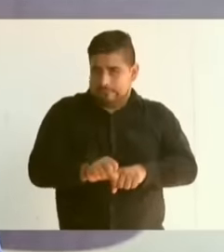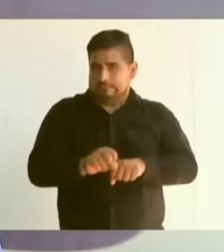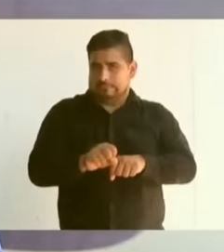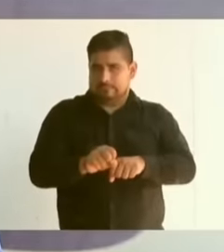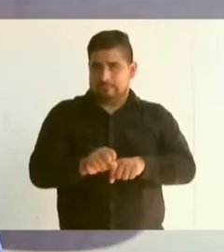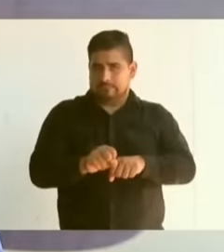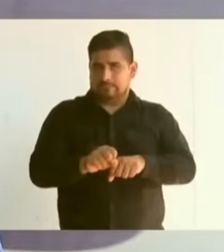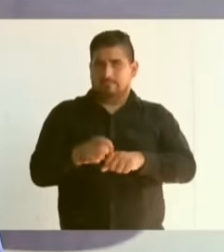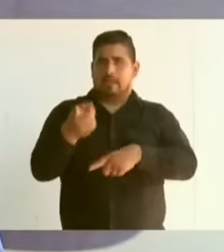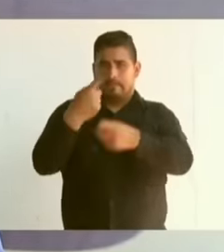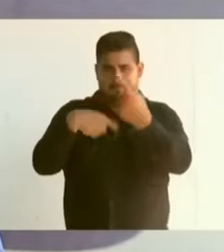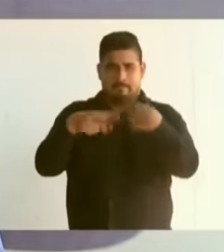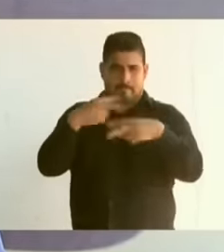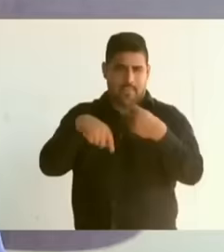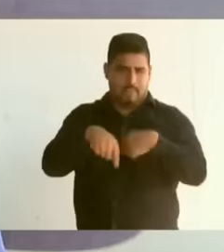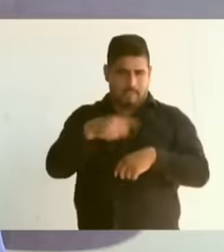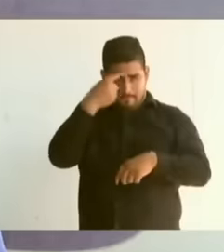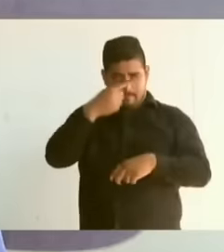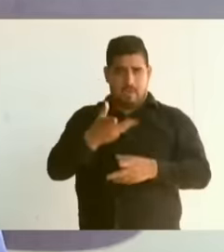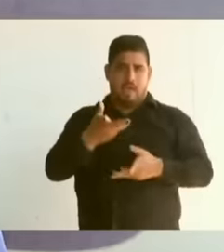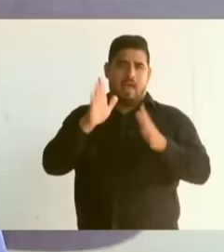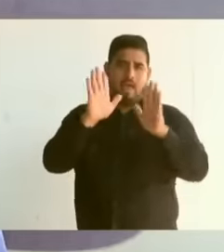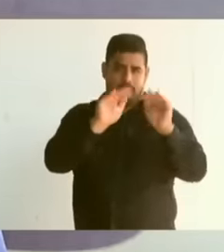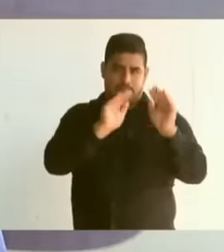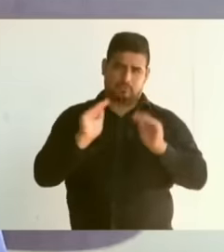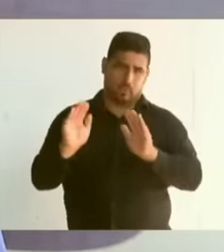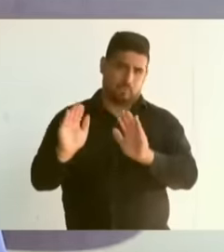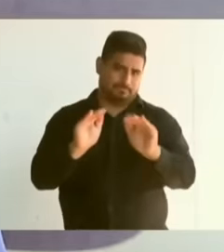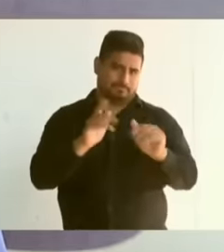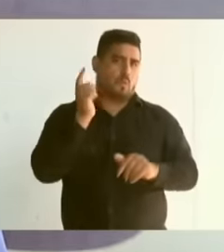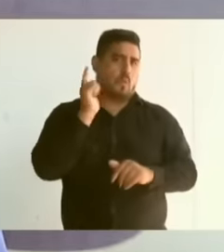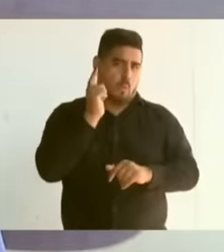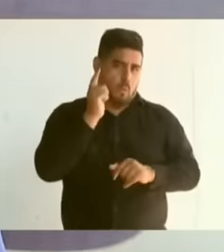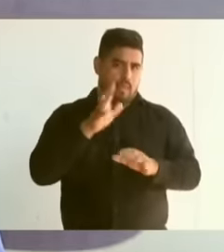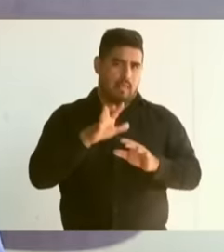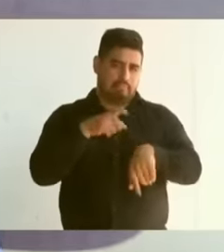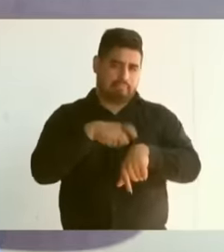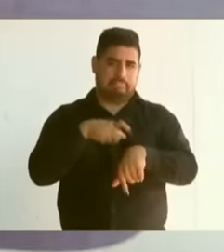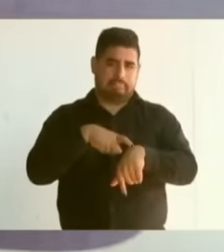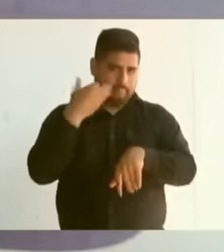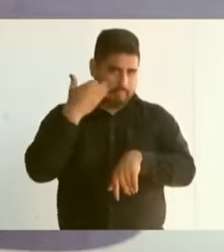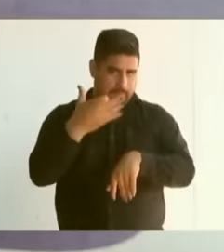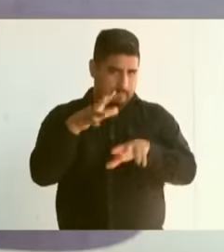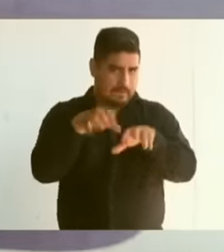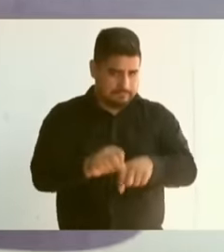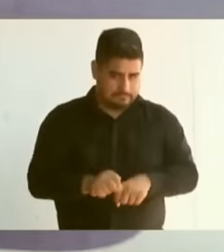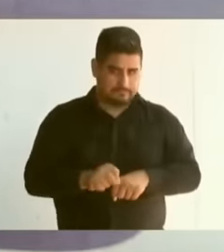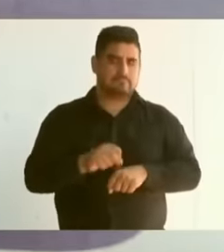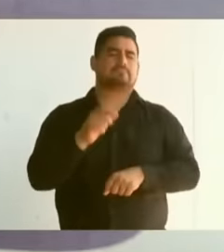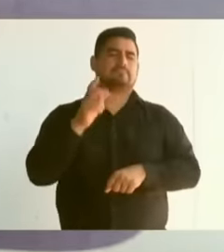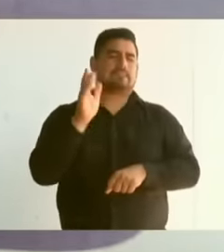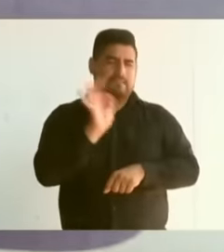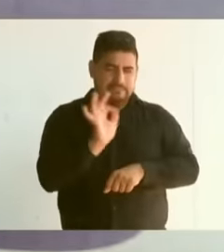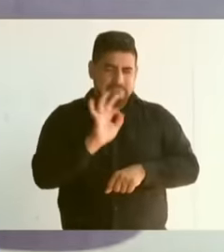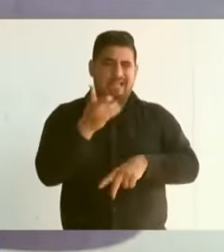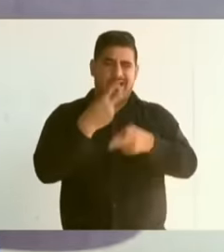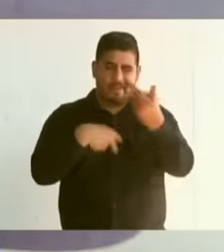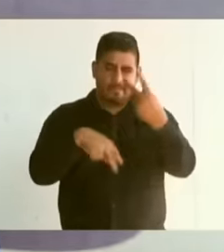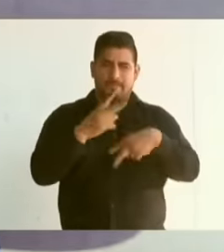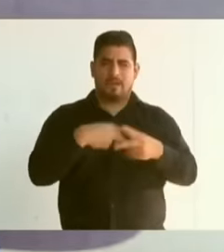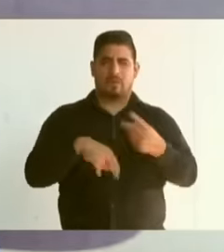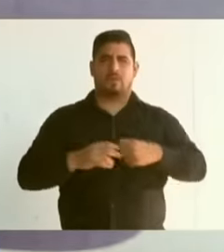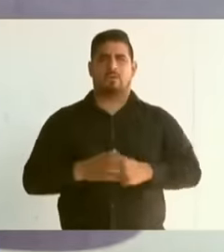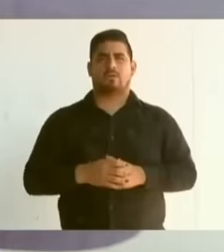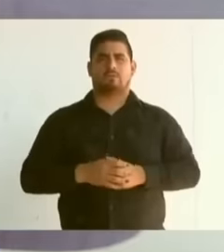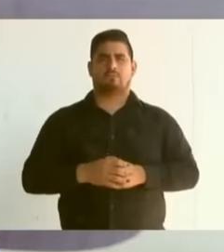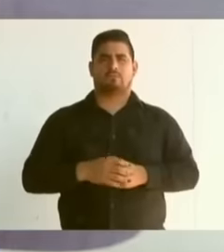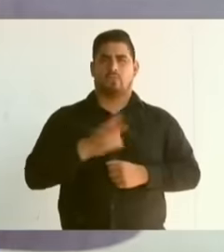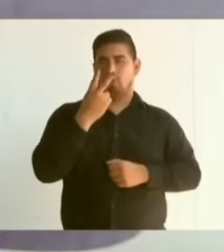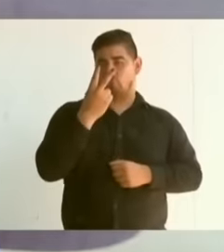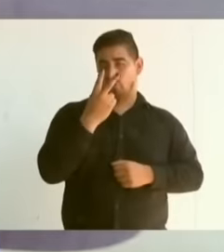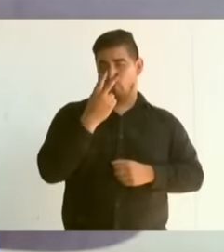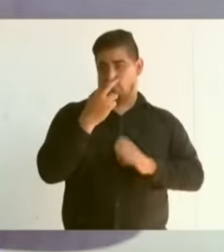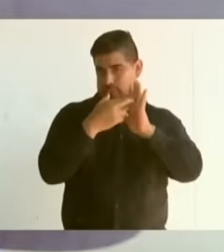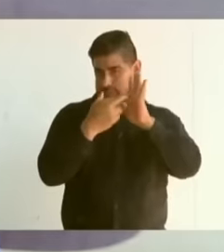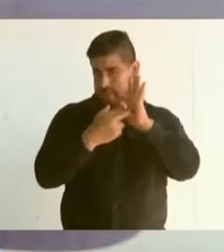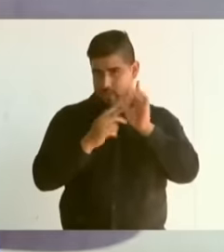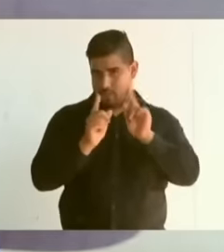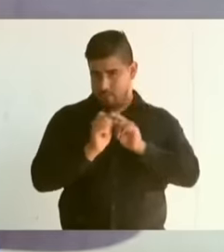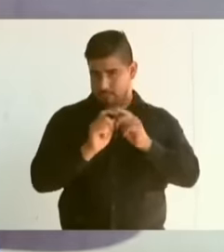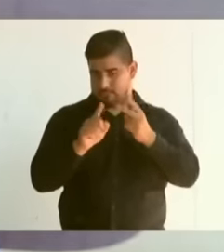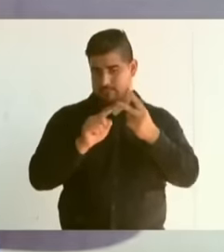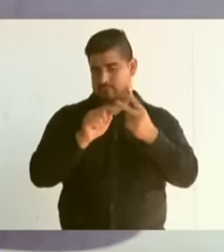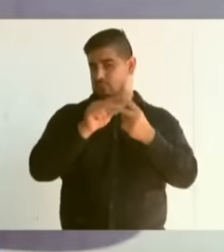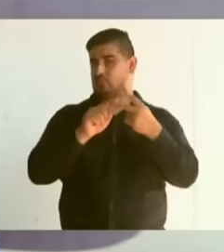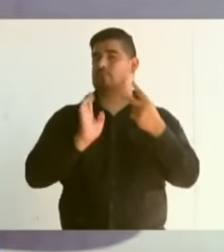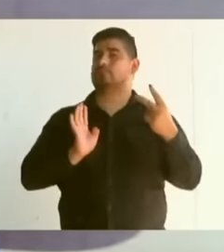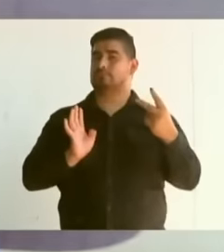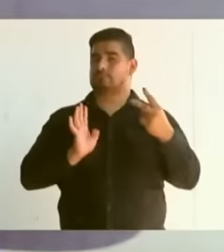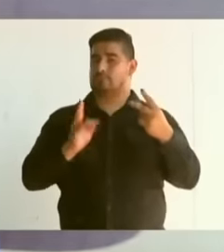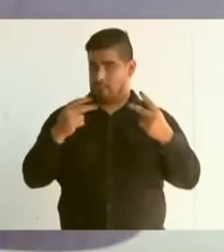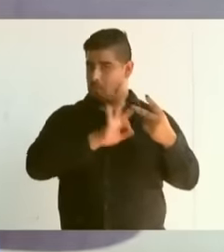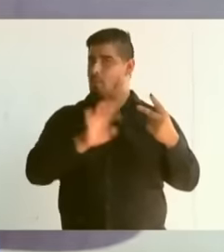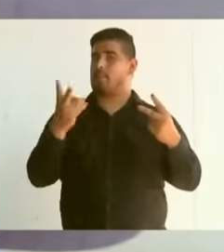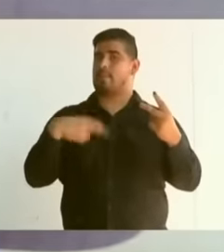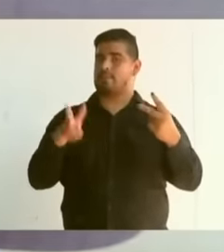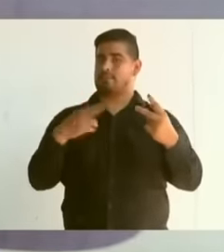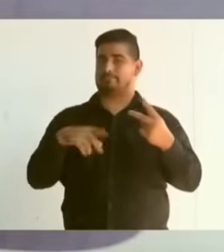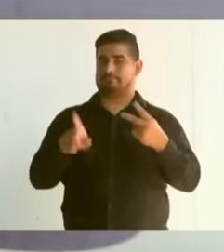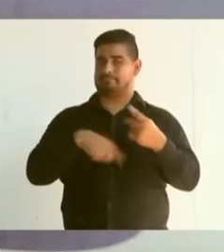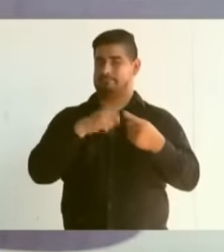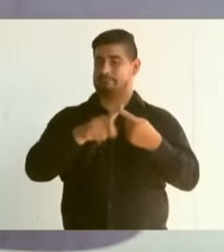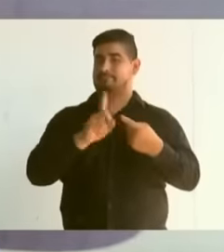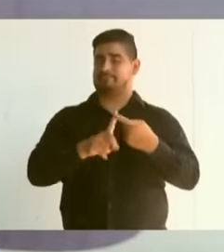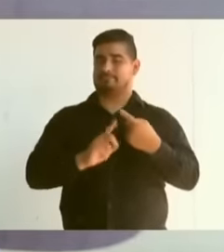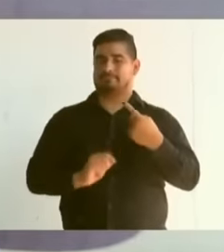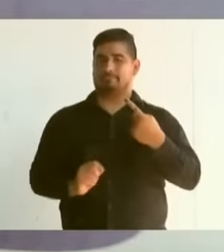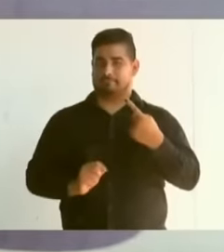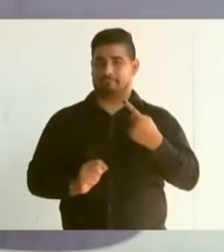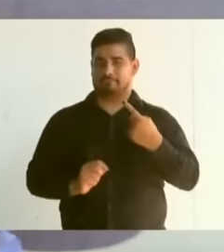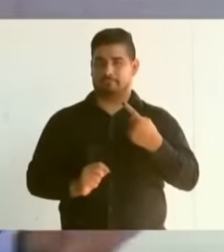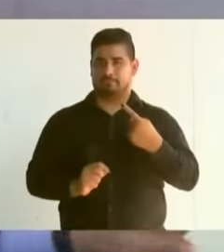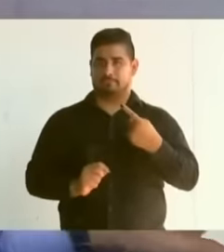to come and say goodbye to this one. Maybe if I come with two requirements two conditions one that